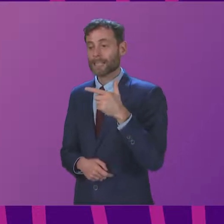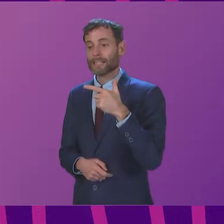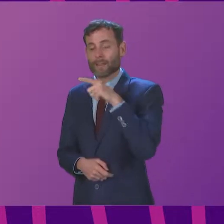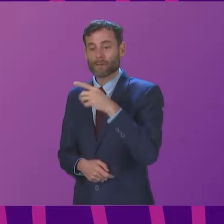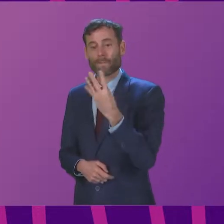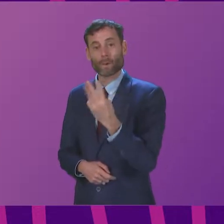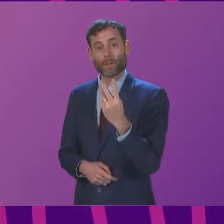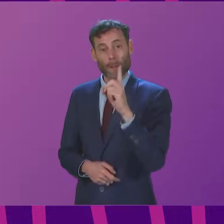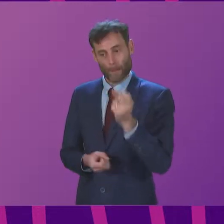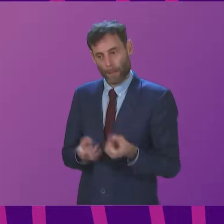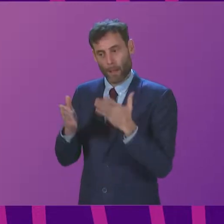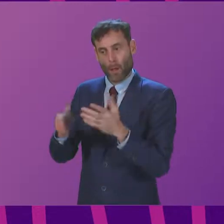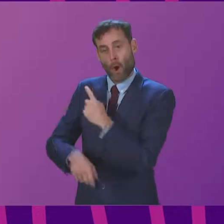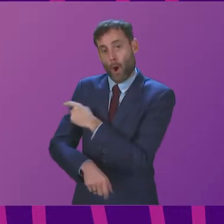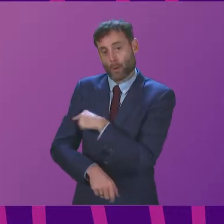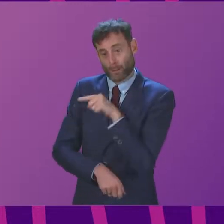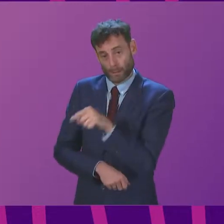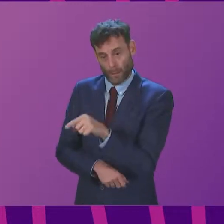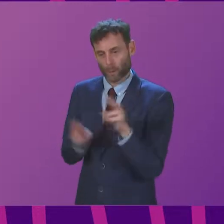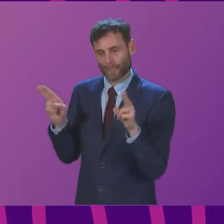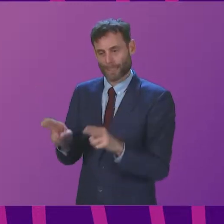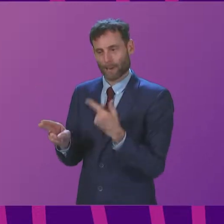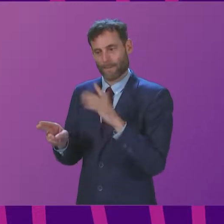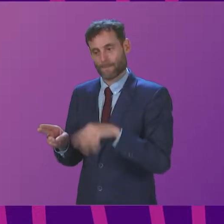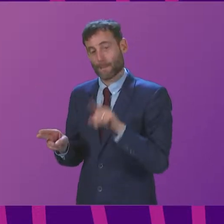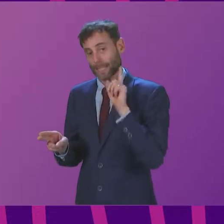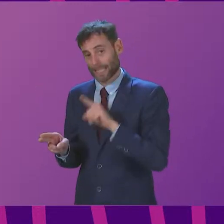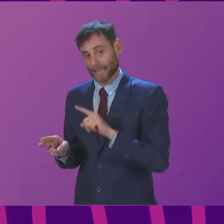in hospital with Covid, which is seven fewer than yesterday, and 60 people are receiving intensive